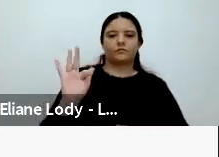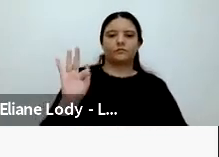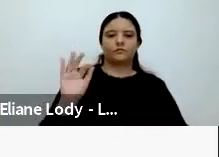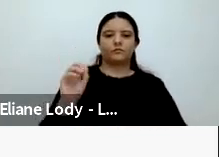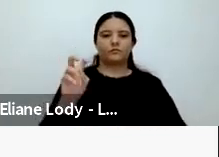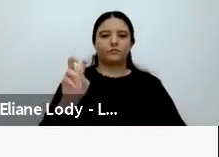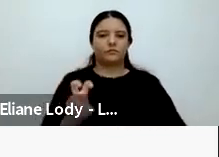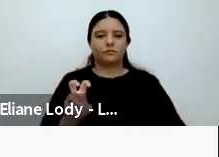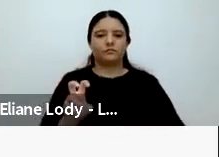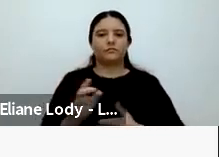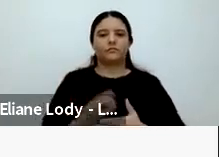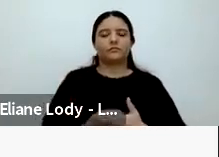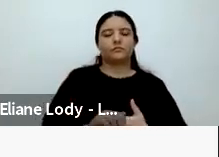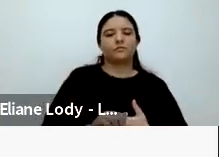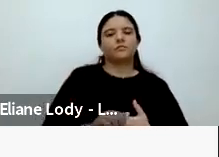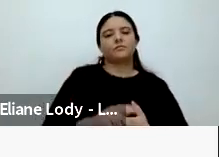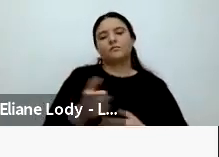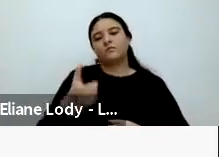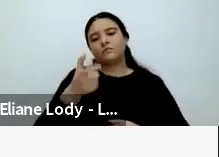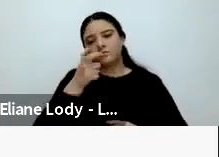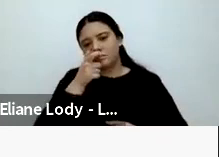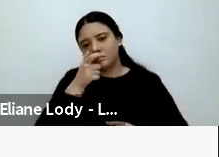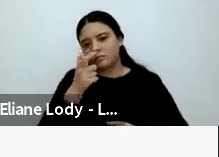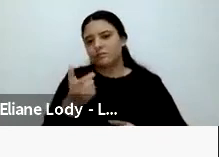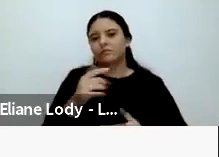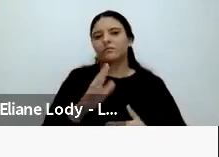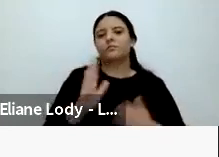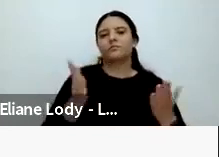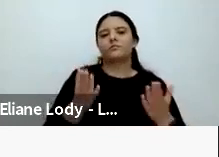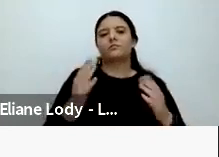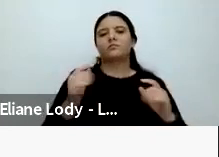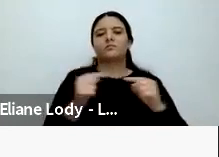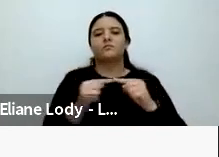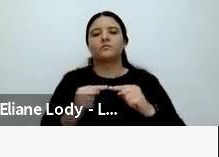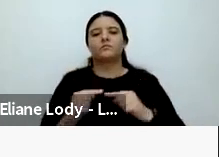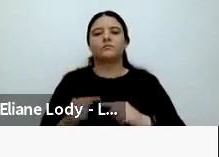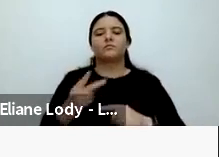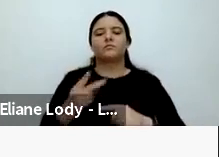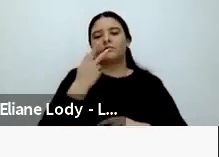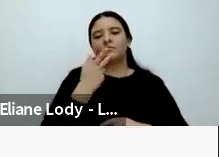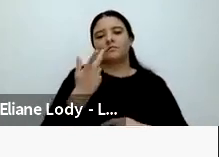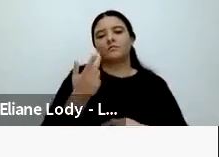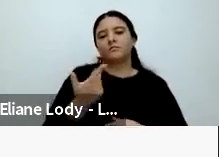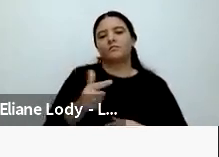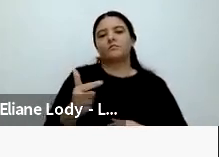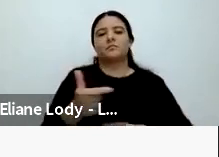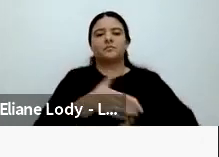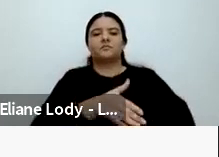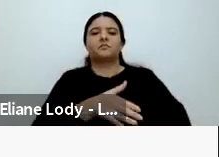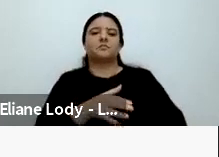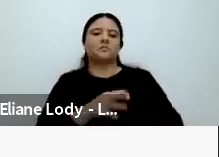And according to him. there there is no race there is no racial Discrimination there is no racial Discrimination in the United. States States, and